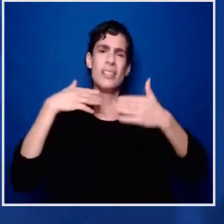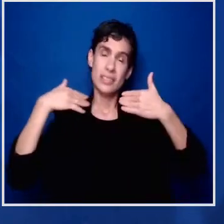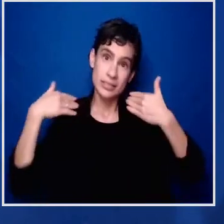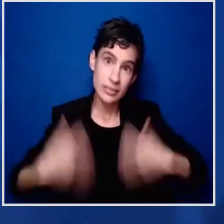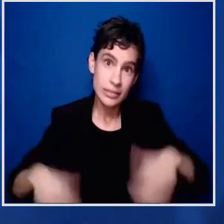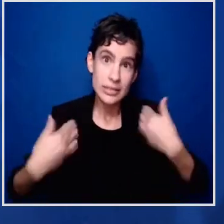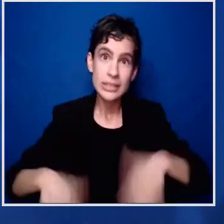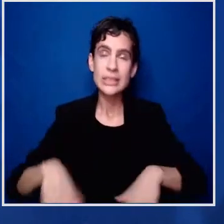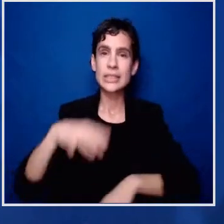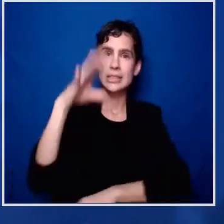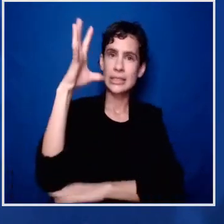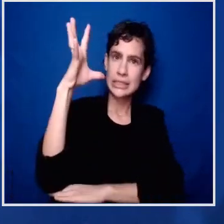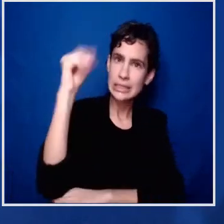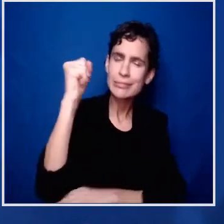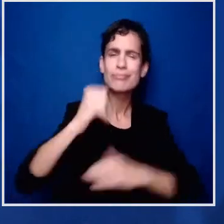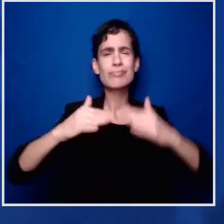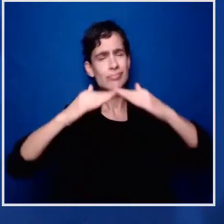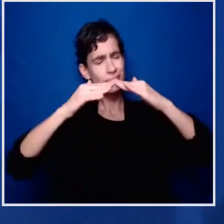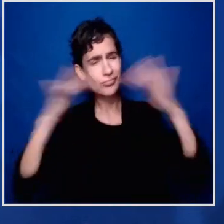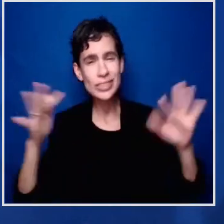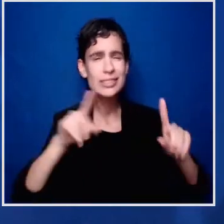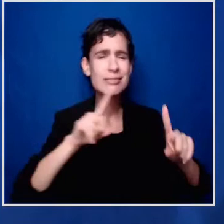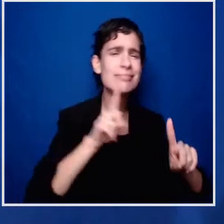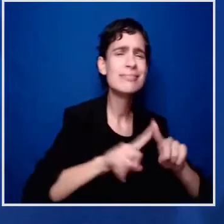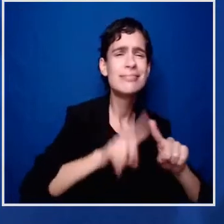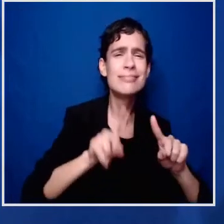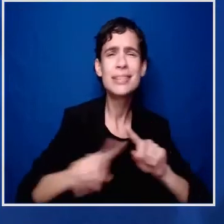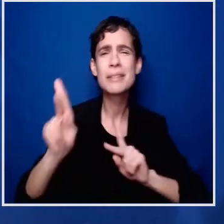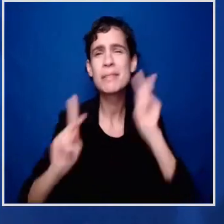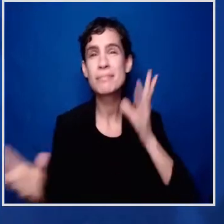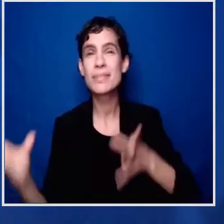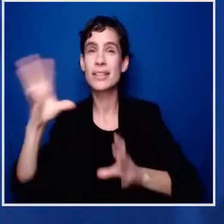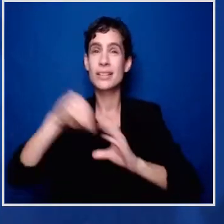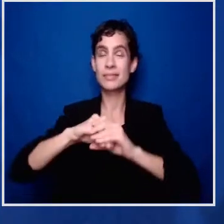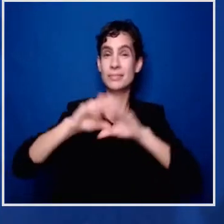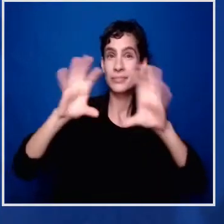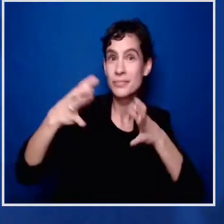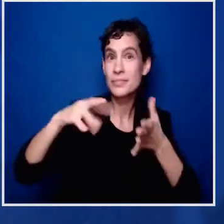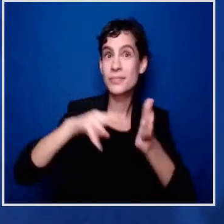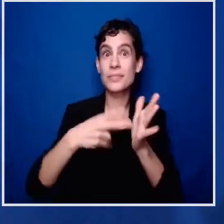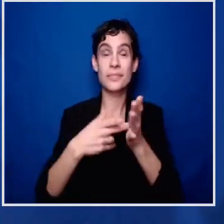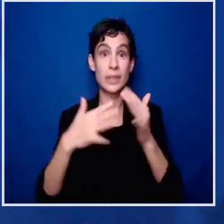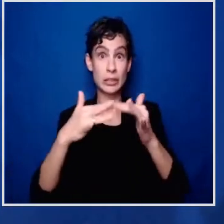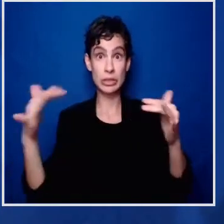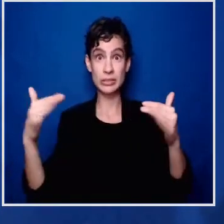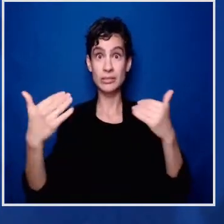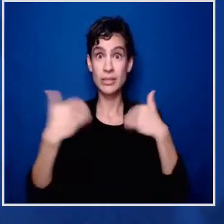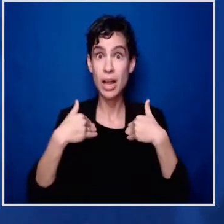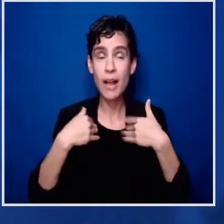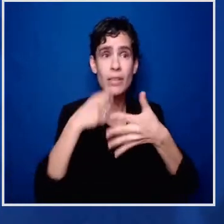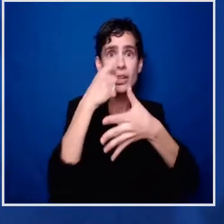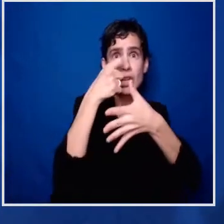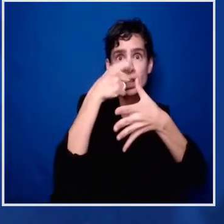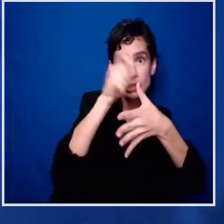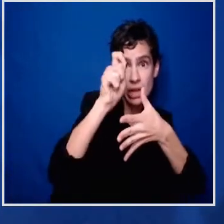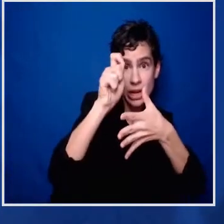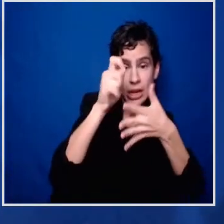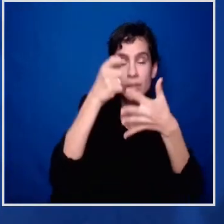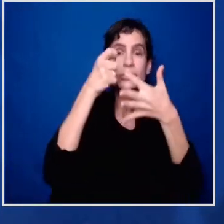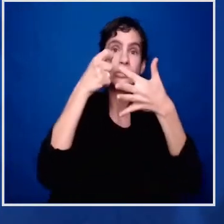ADMINISTRATION, THE OPTICS OF